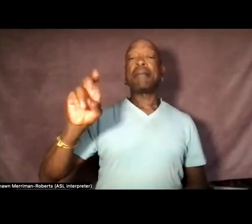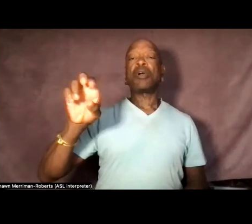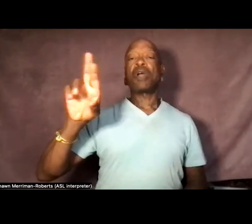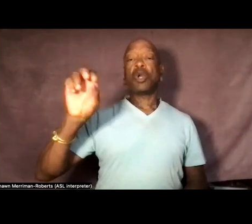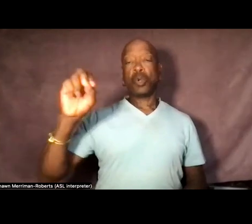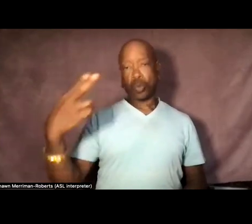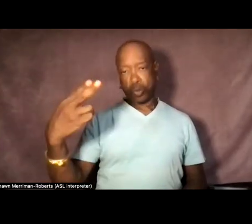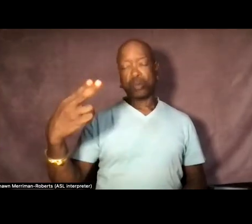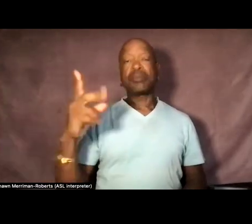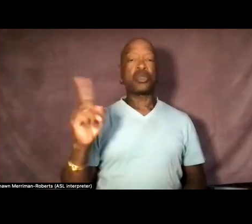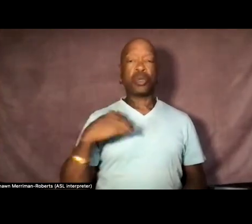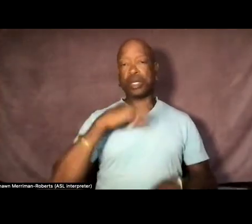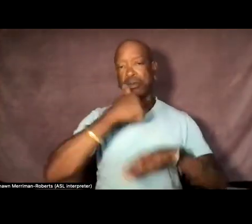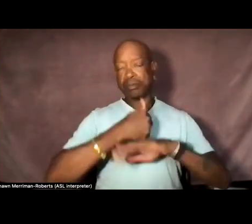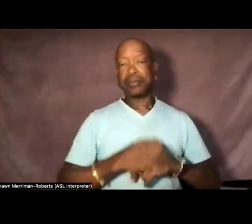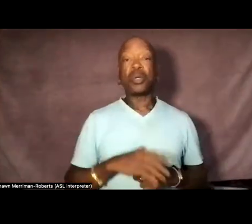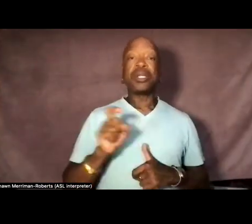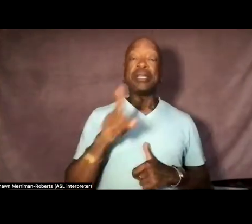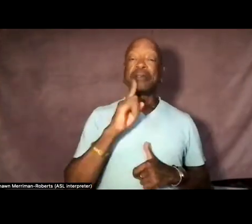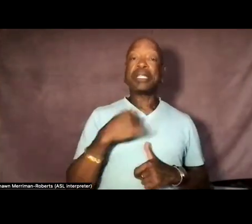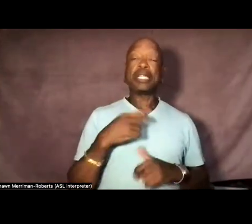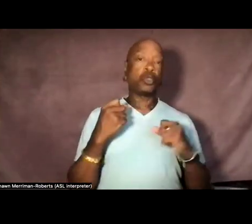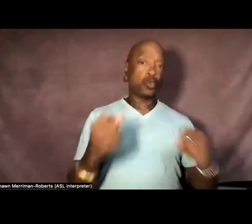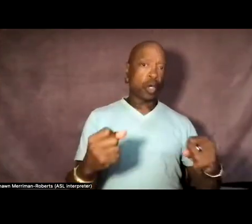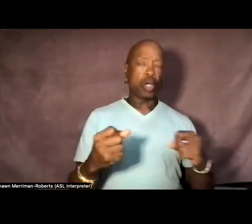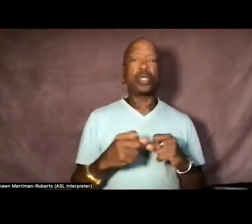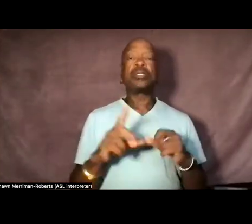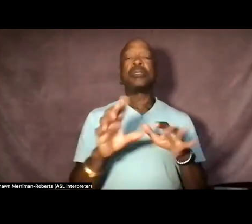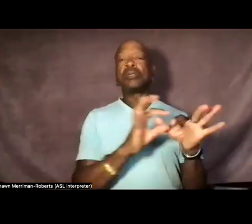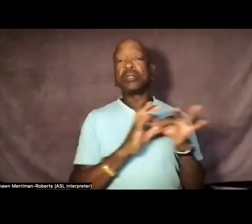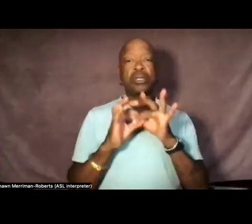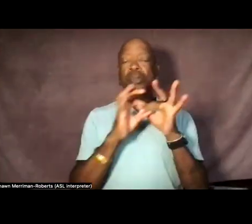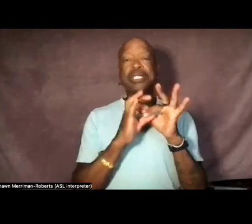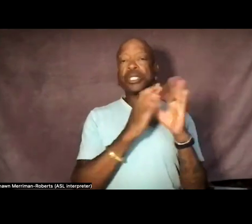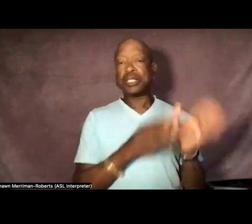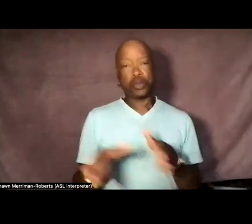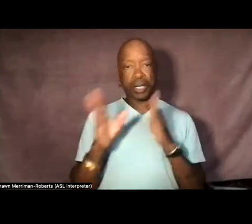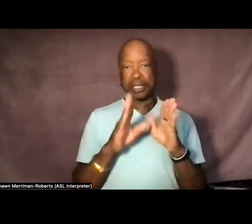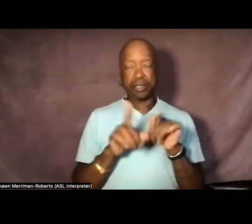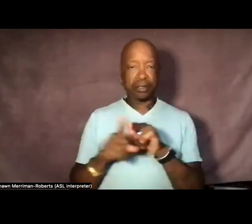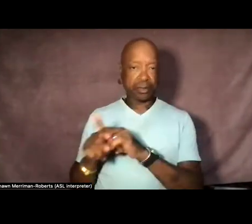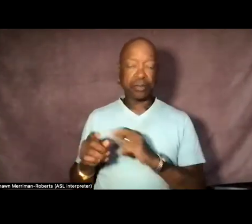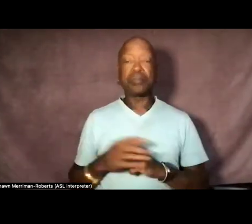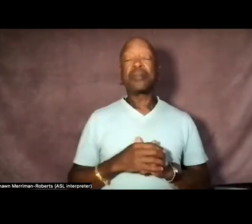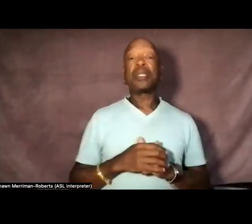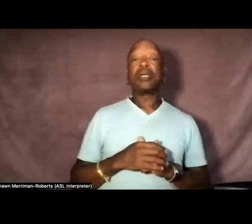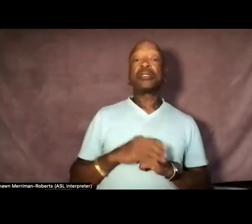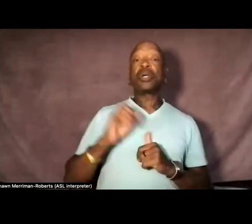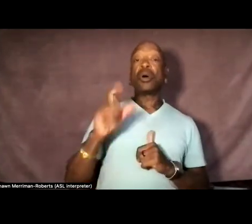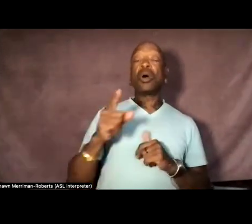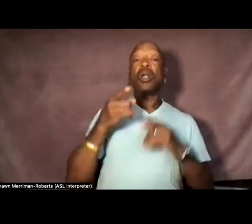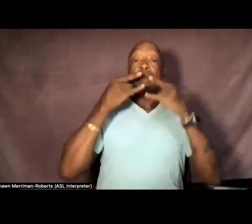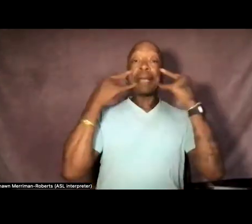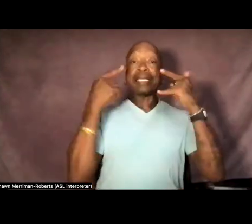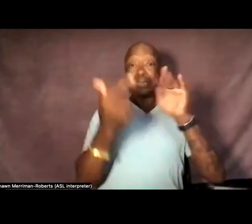needed was a solid Coalition and strategy first and foremost all mask bands are bad and all are